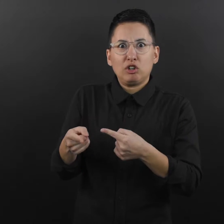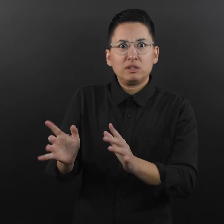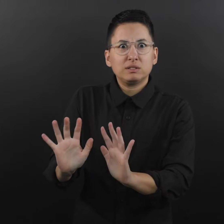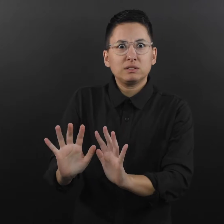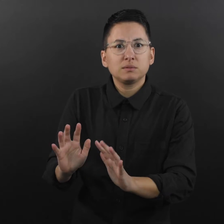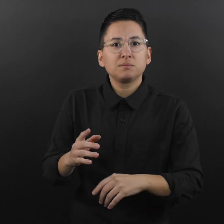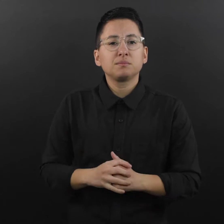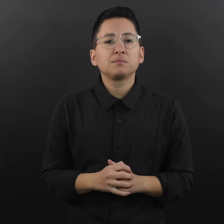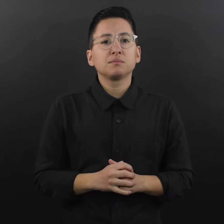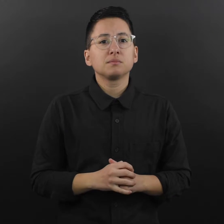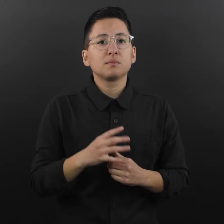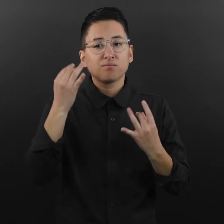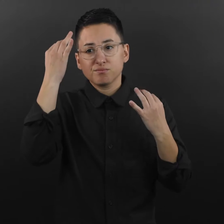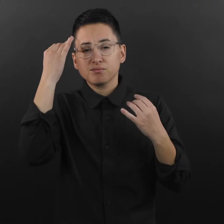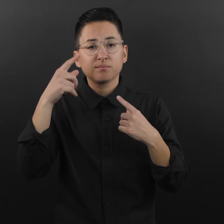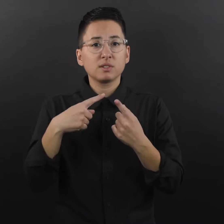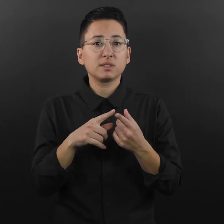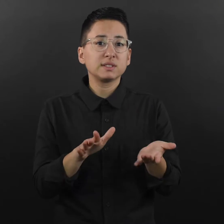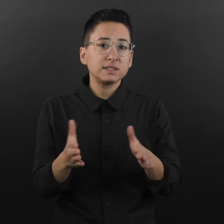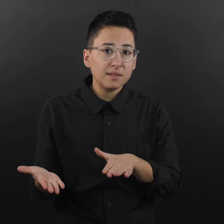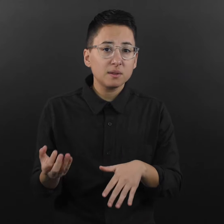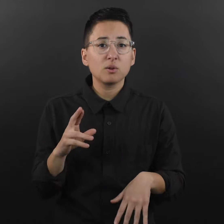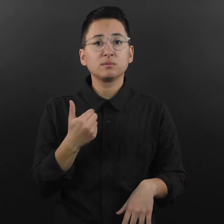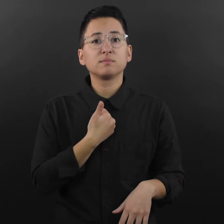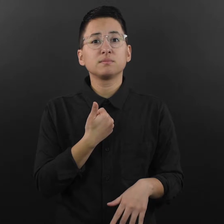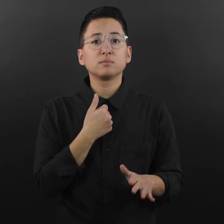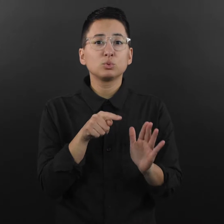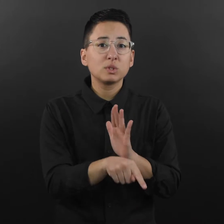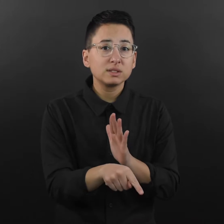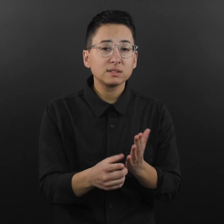you can't imagine acting on them • Thoughts about death or suicide